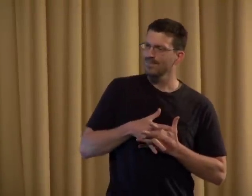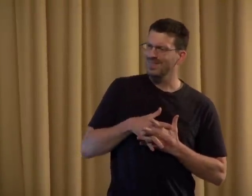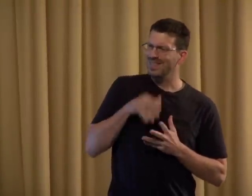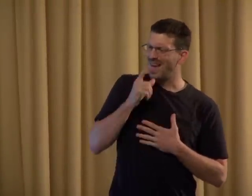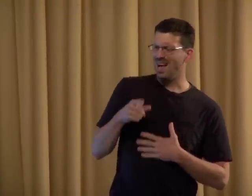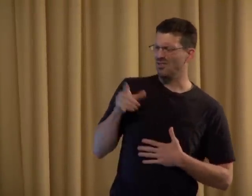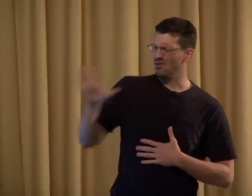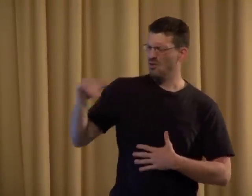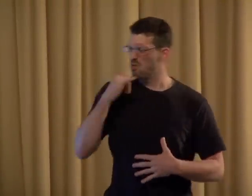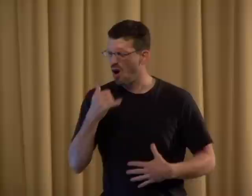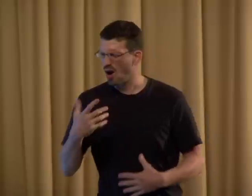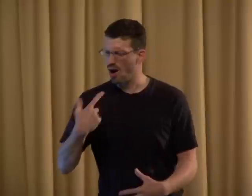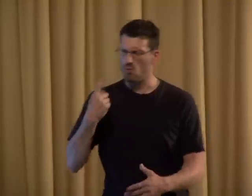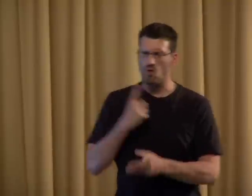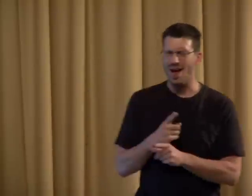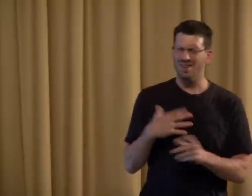This your wrong, I'm right business...no. Everyone, hearing or deaf, all they want is just to connect. To feel that oneness.